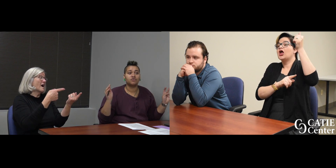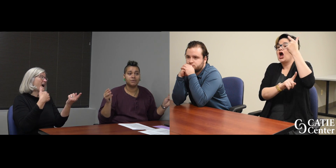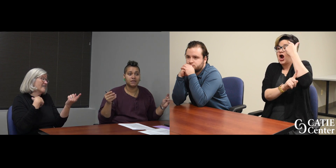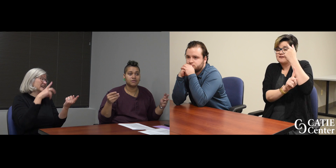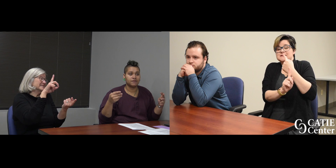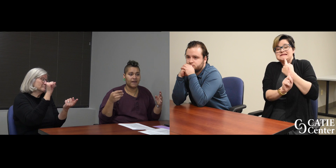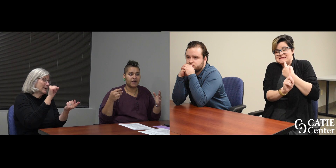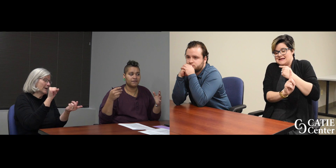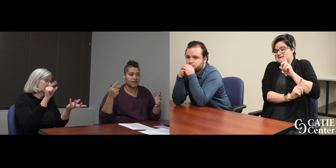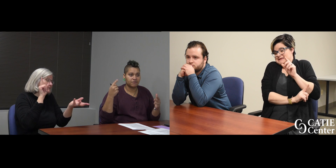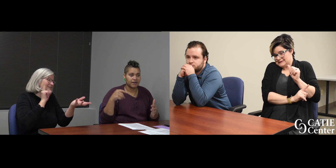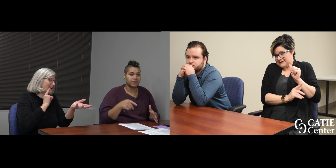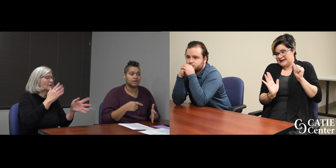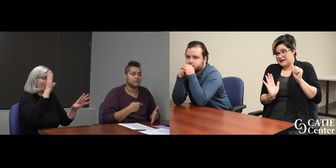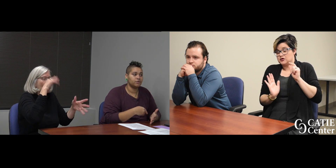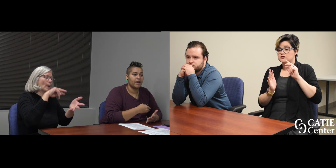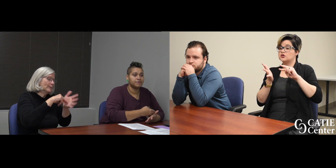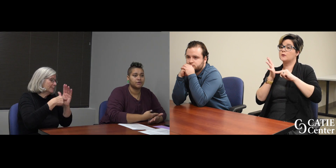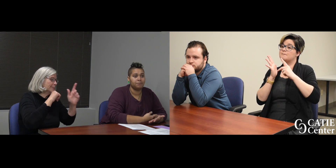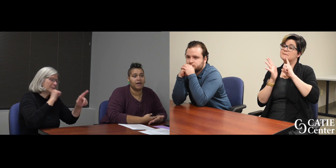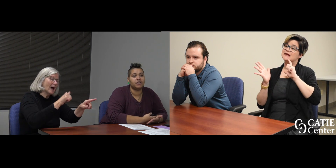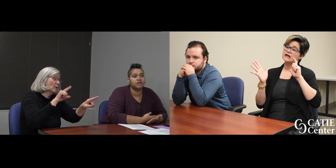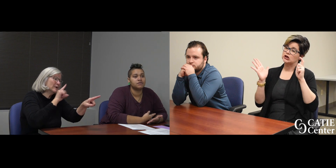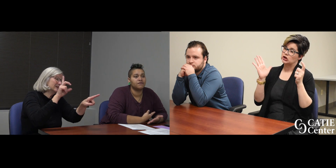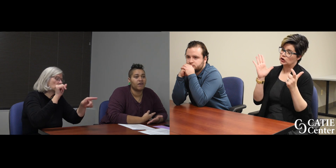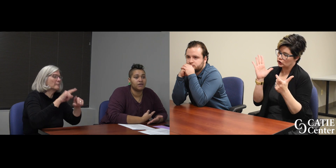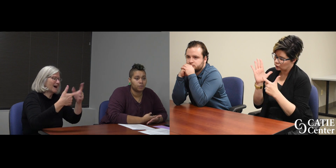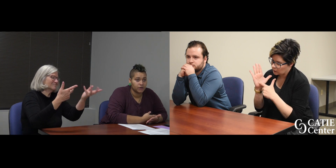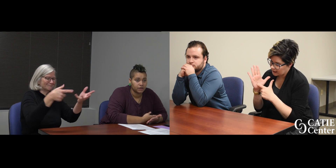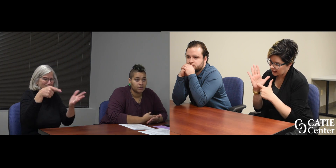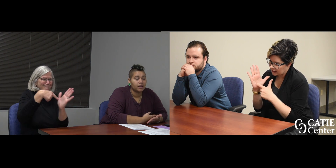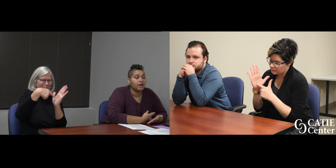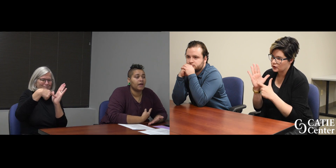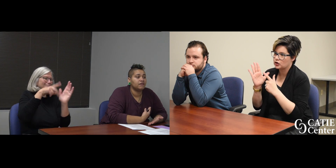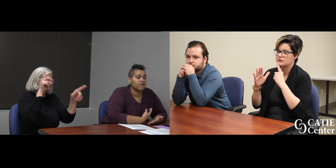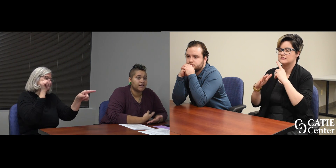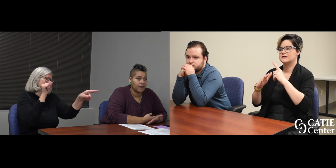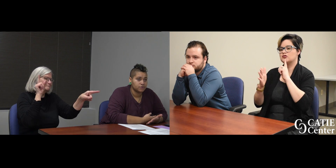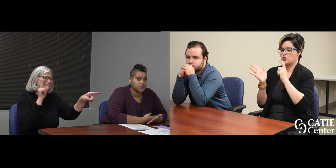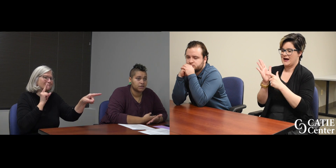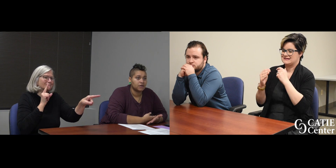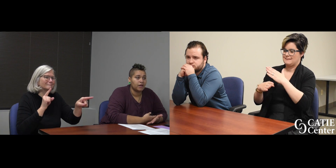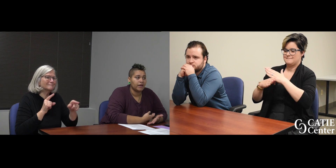which means that they recognize you have certain barriers to find work and to find to housing,